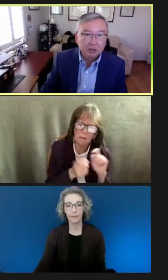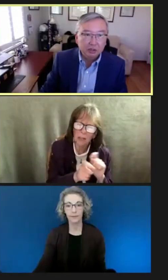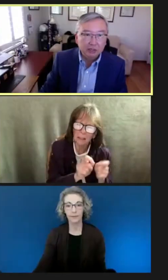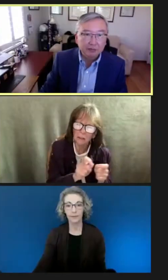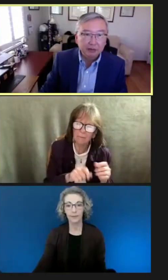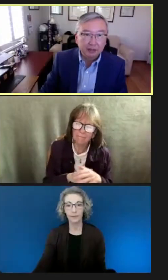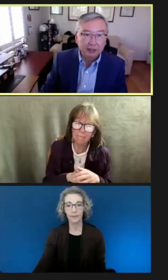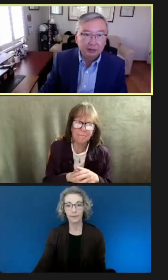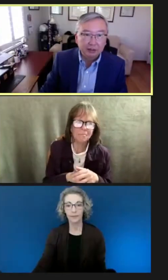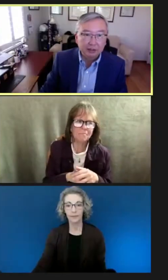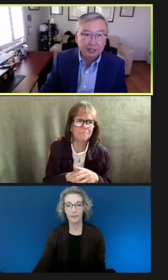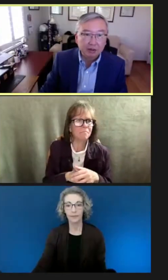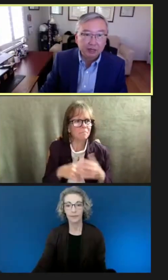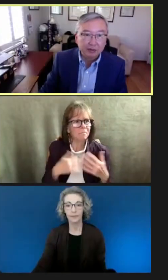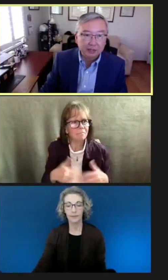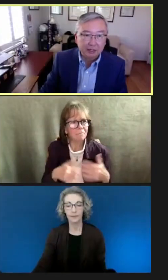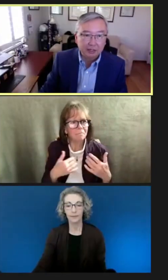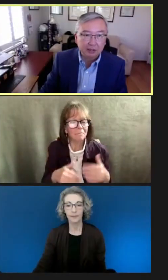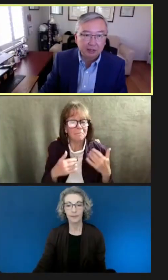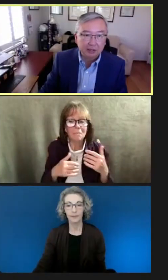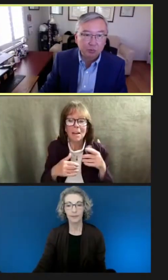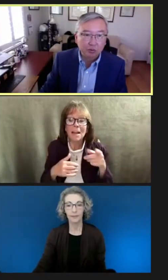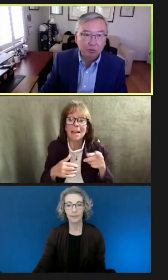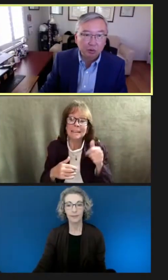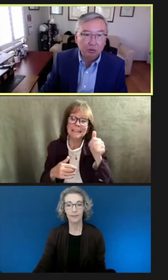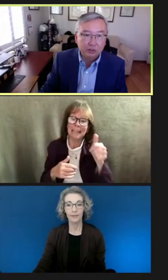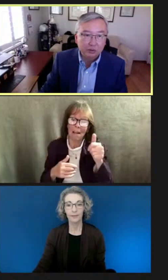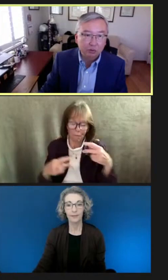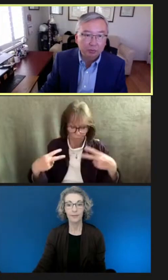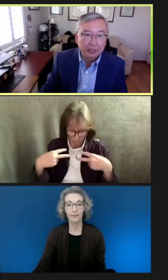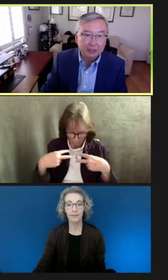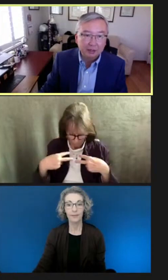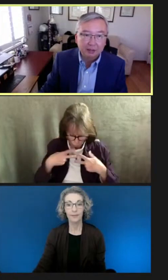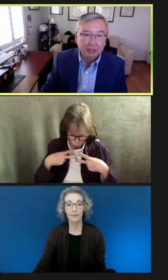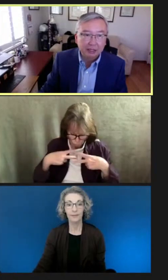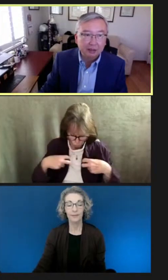So, definitely, the self-efficacy is